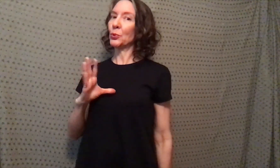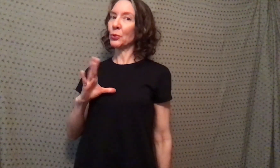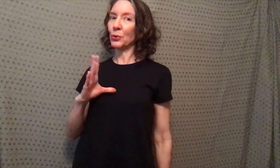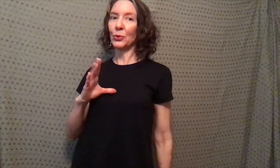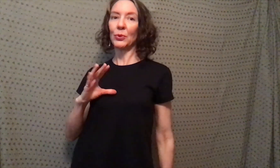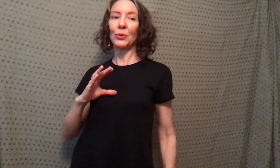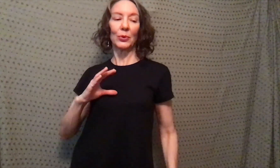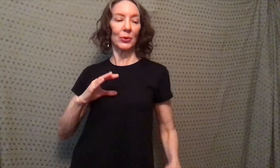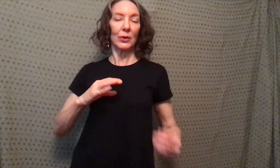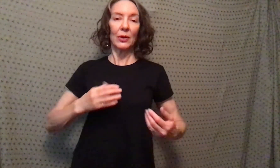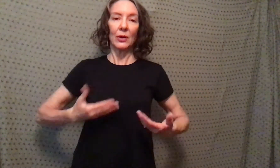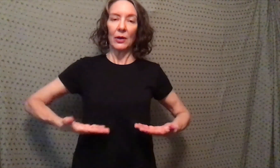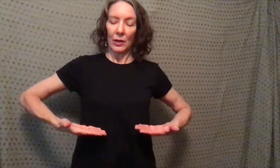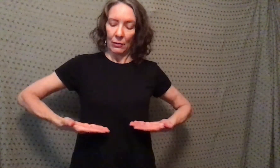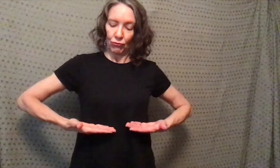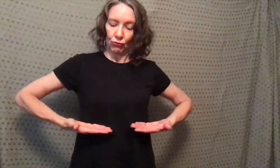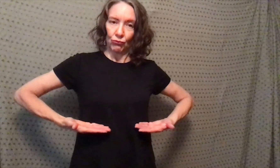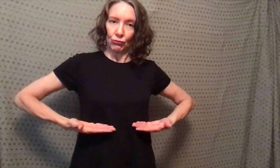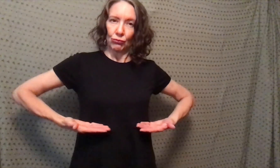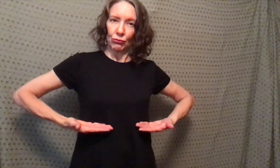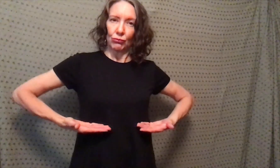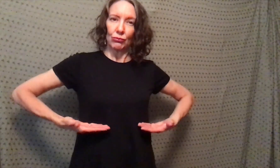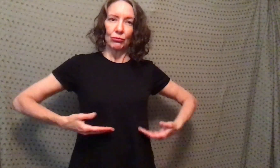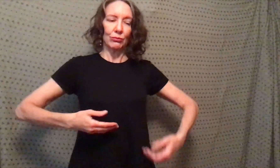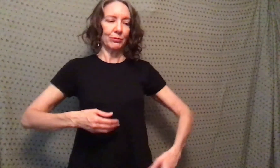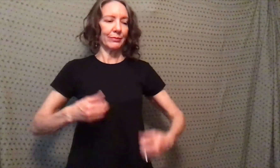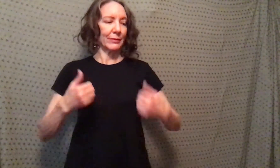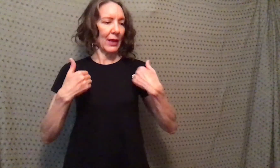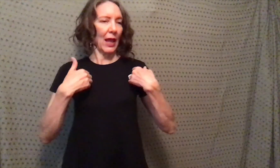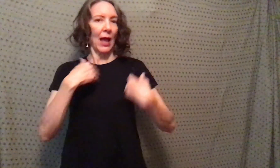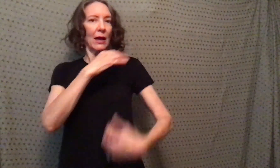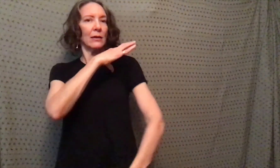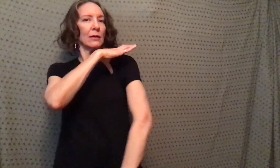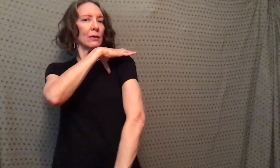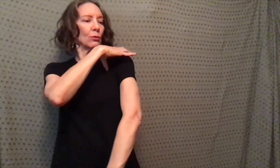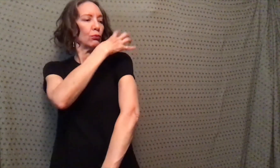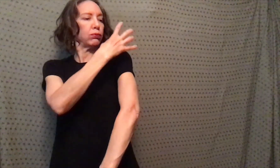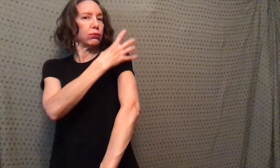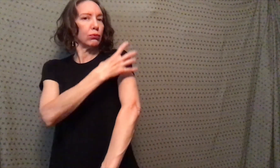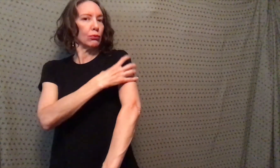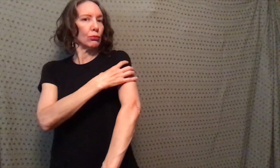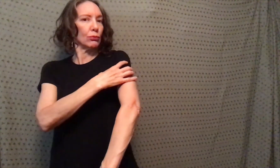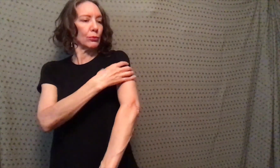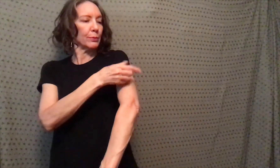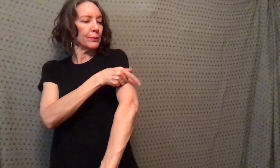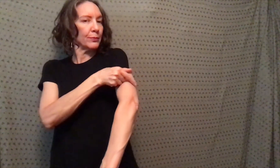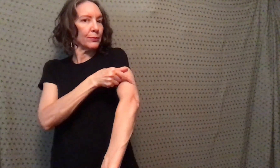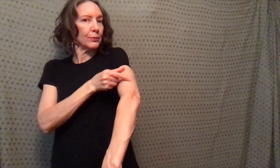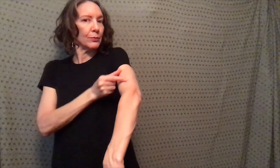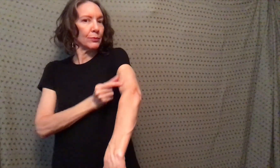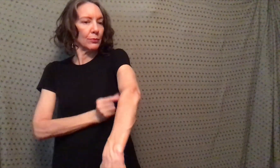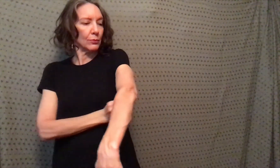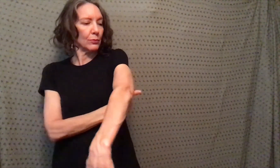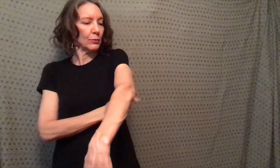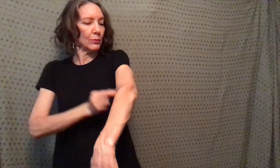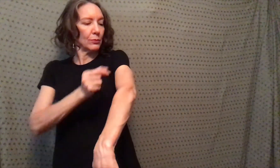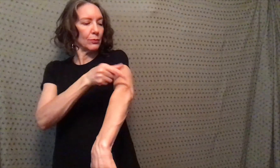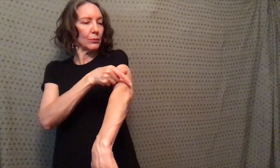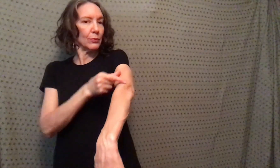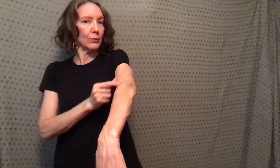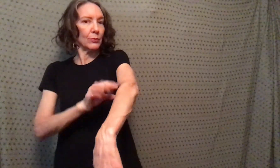This jacket is really fancy, waist-length, puffy over the shoulders,